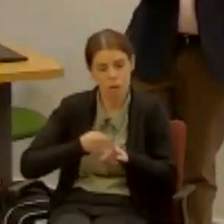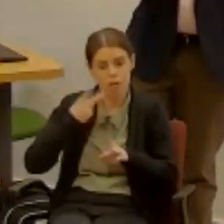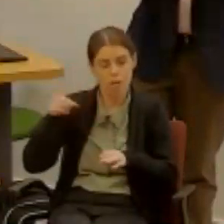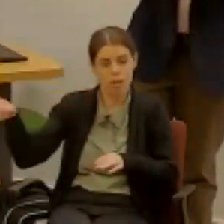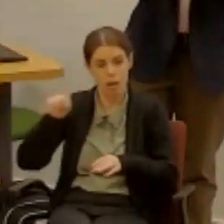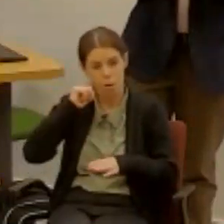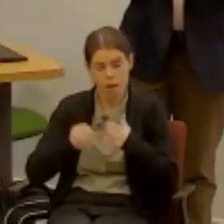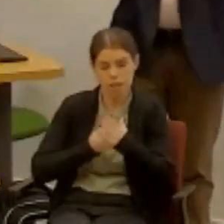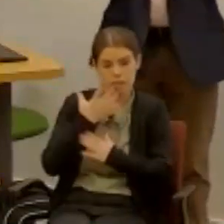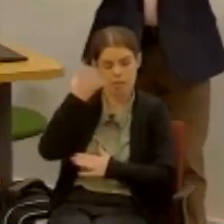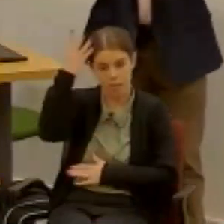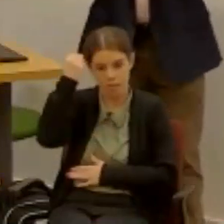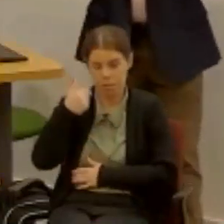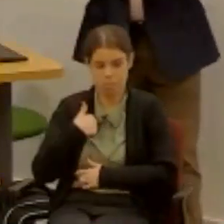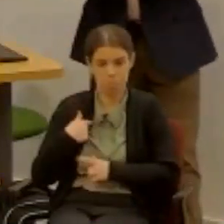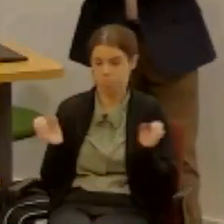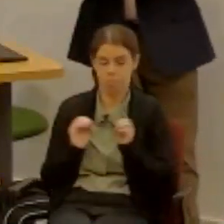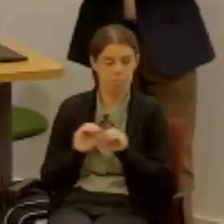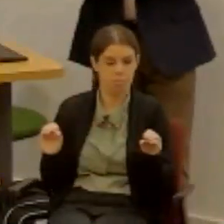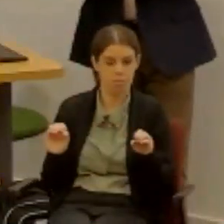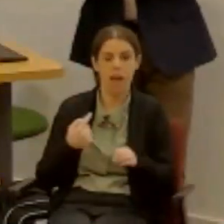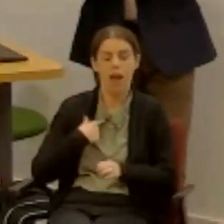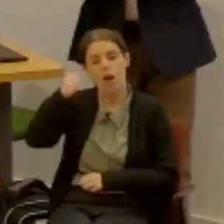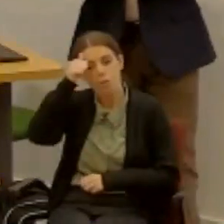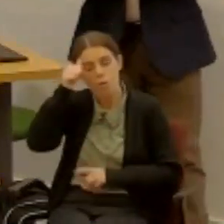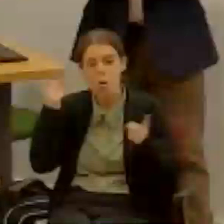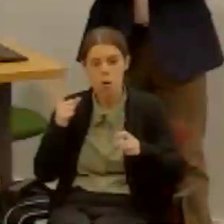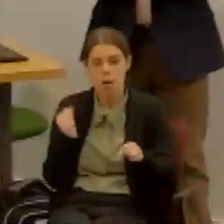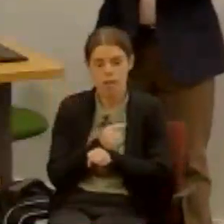And I don't see where they go. Who was the heading? What did it?